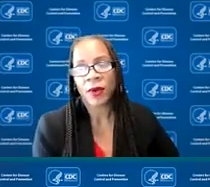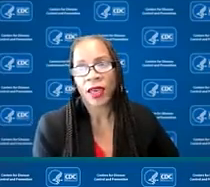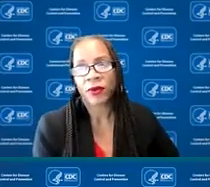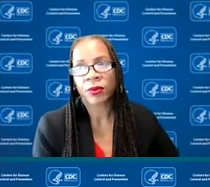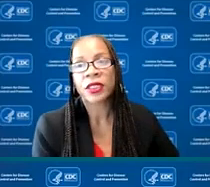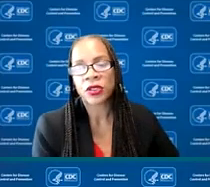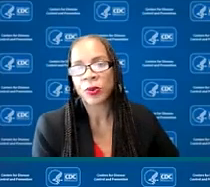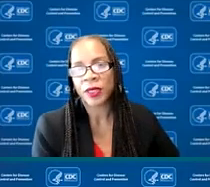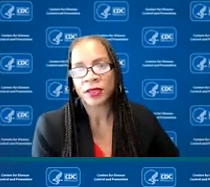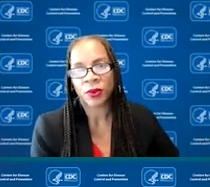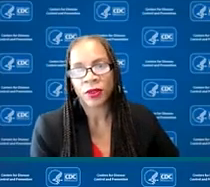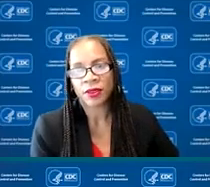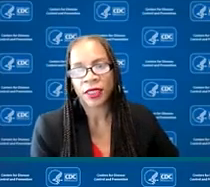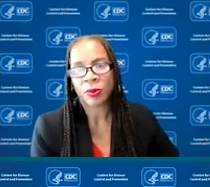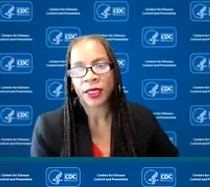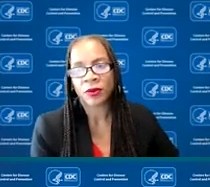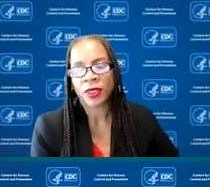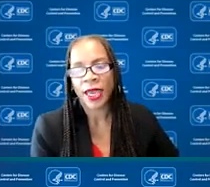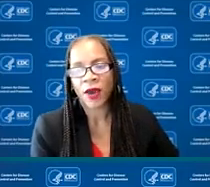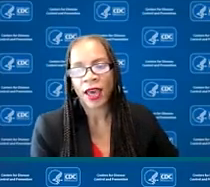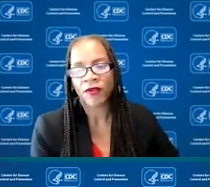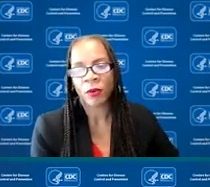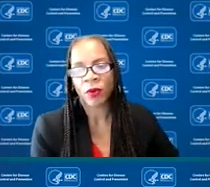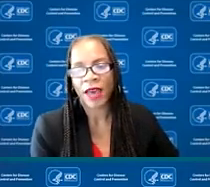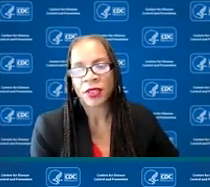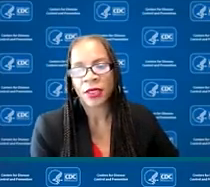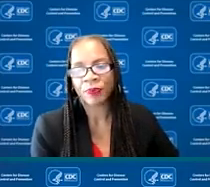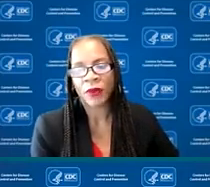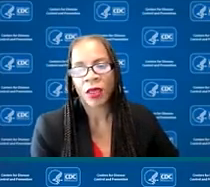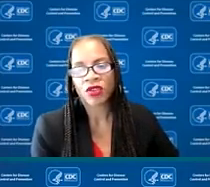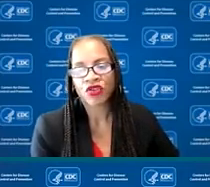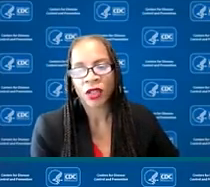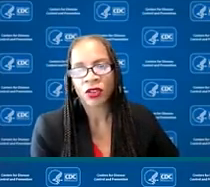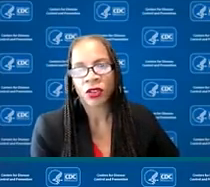we have really two places where this takes place. We now have, we have some structure